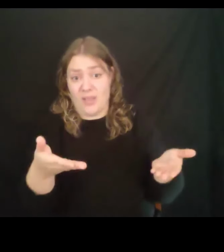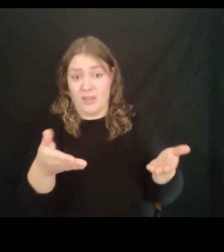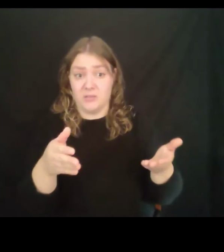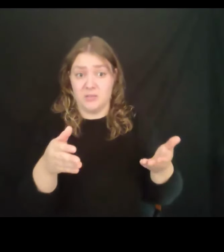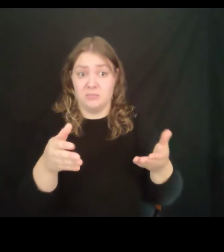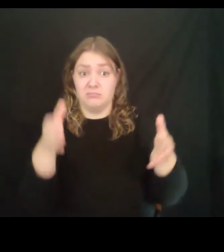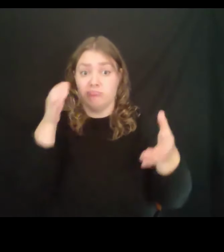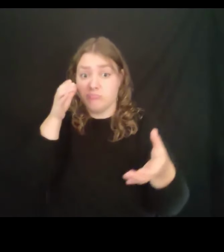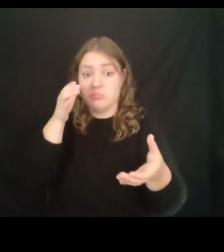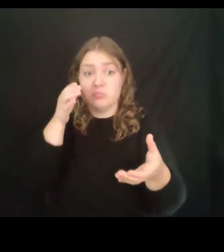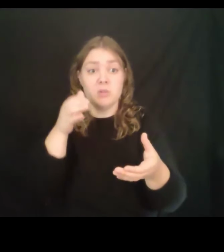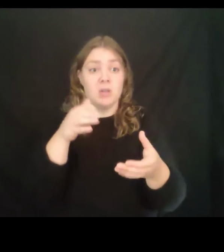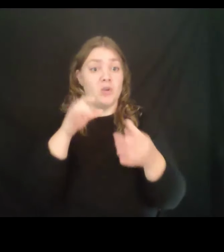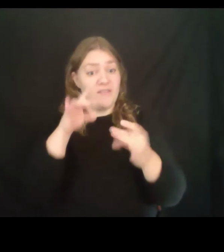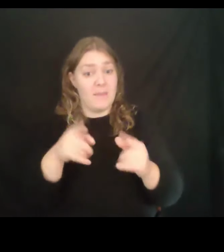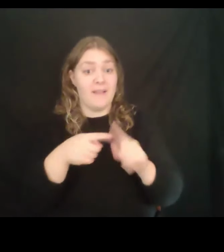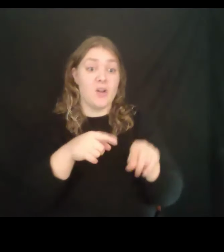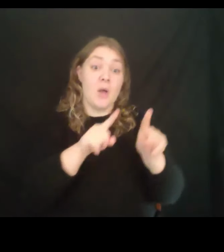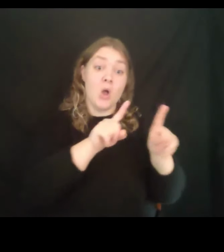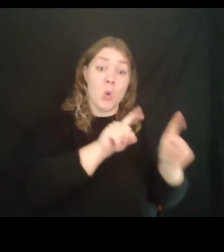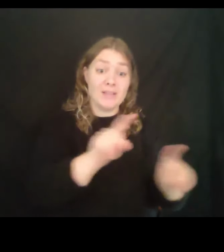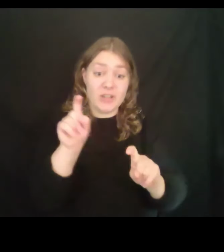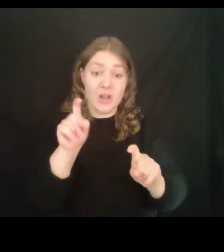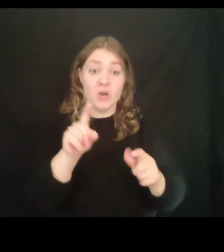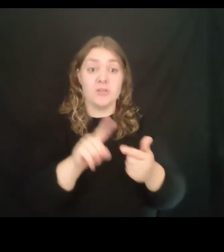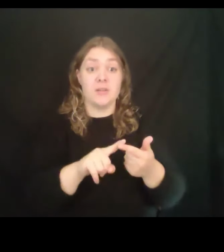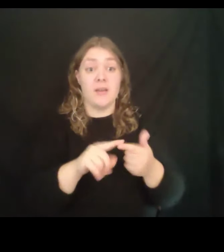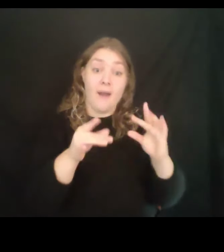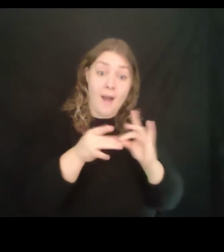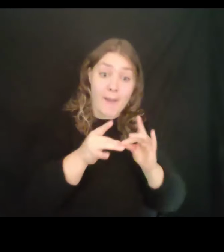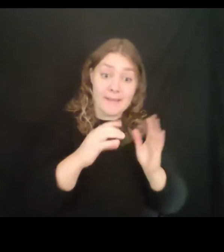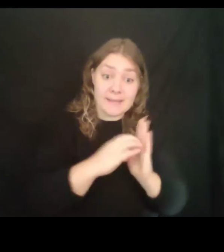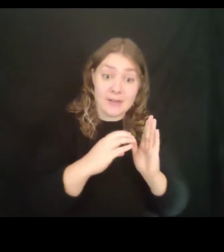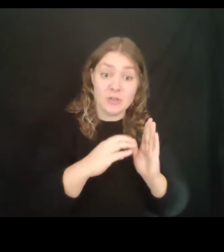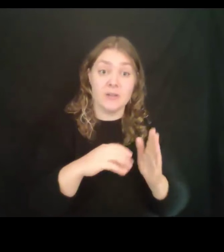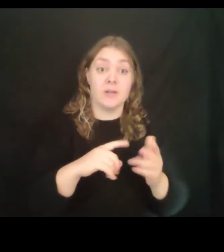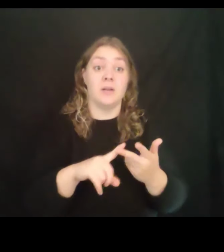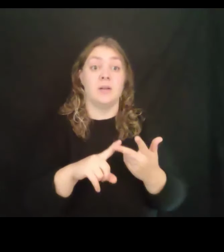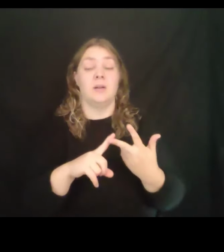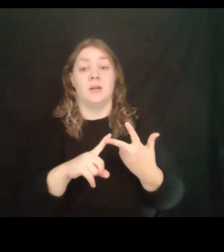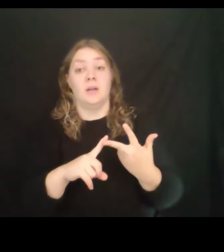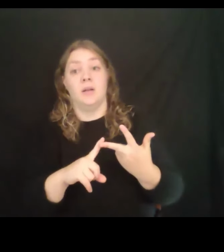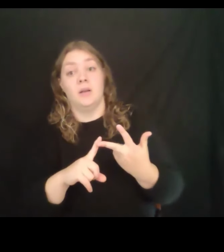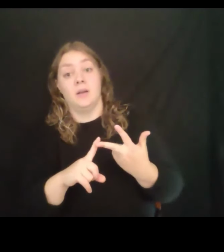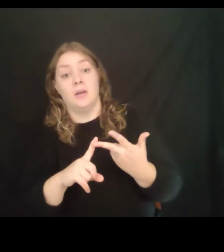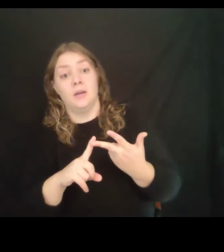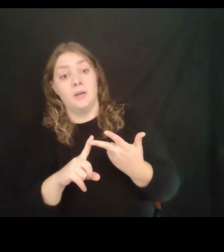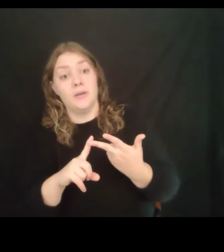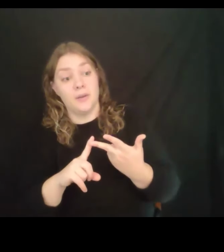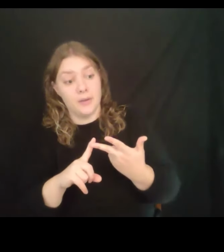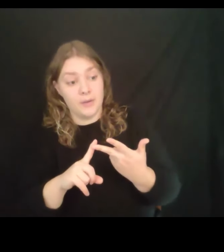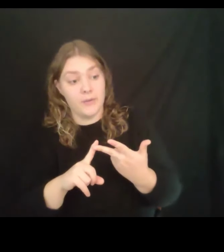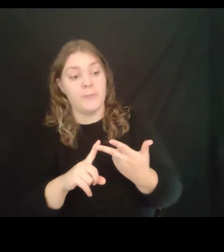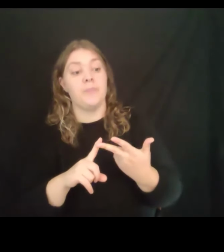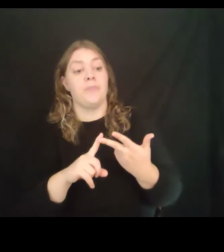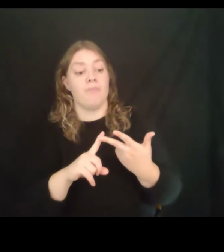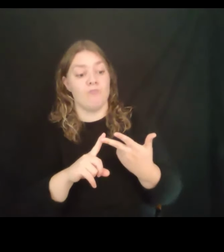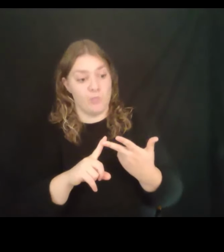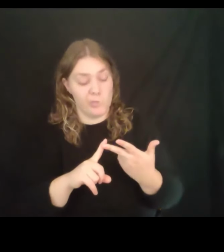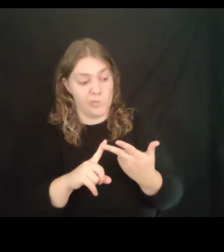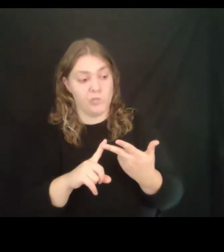we use both from uh the comment section our uh our rate of uh in our client satisfaction